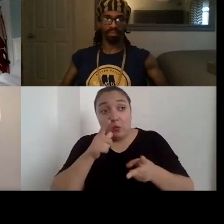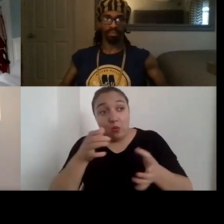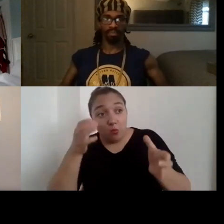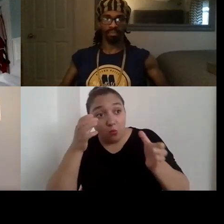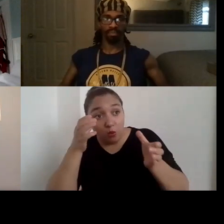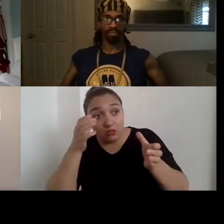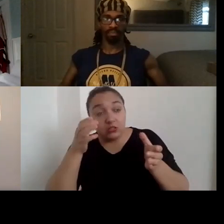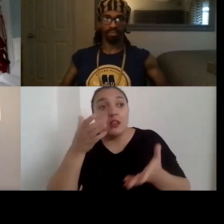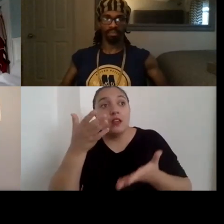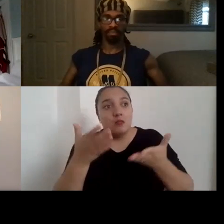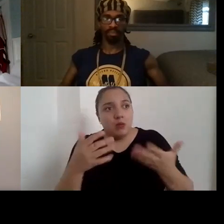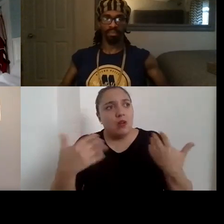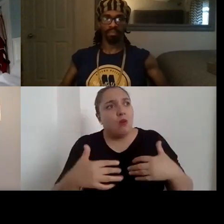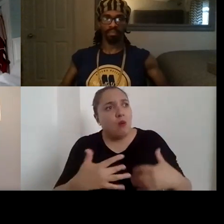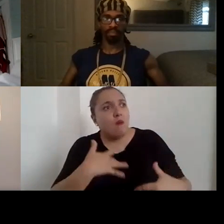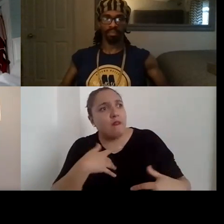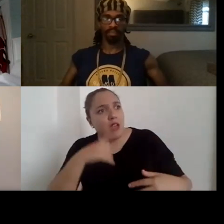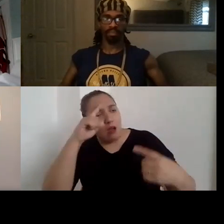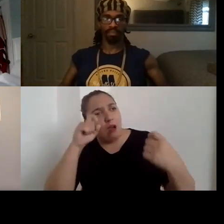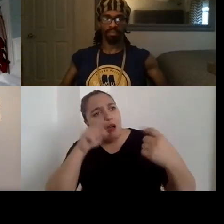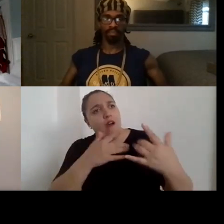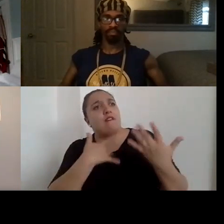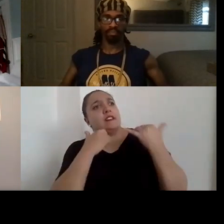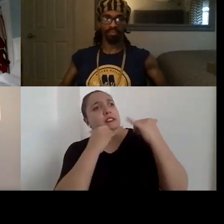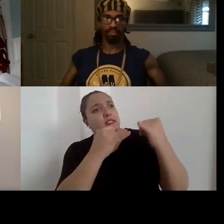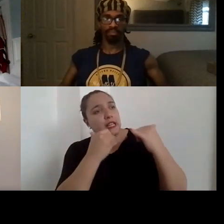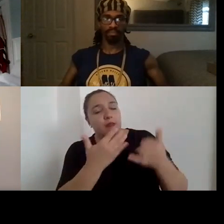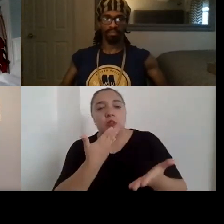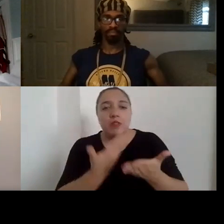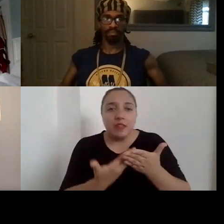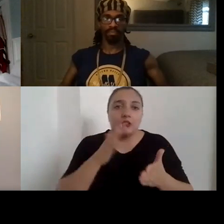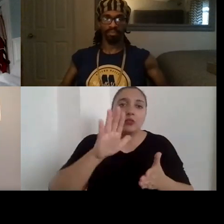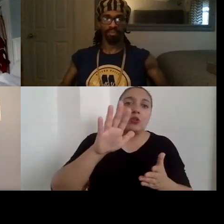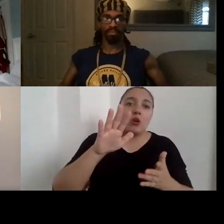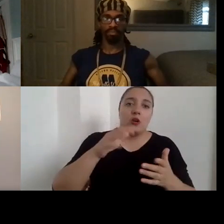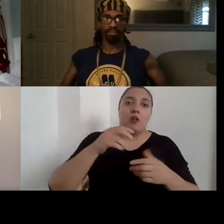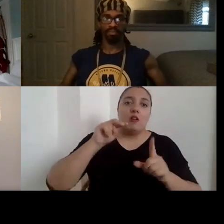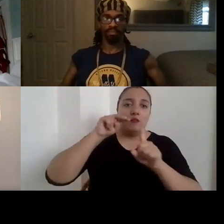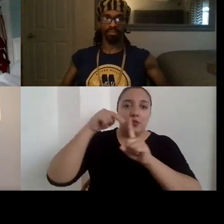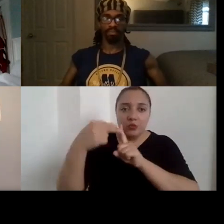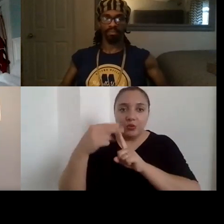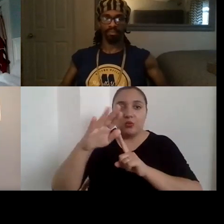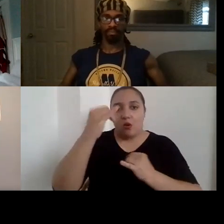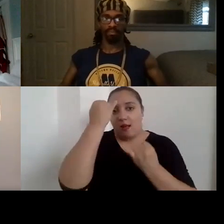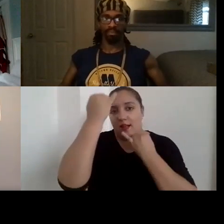Thank you for getting these perspectives and ideas visible and experiential and out there for people